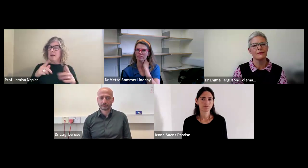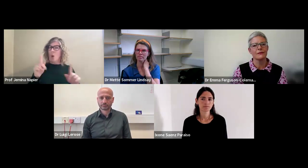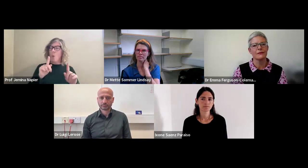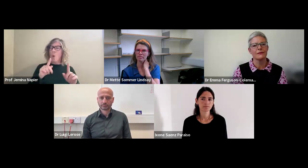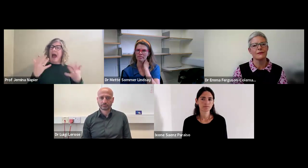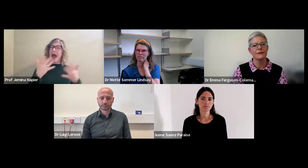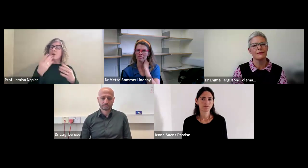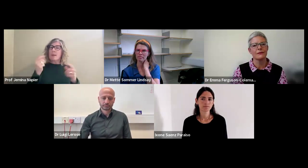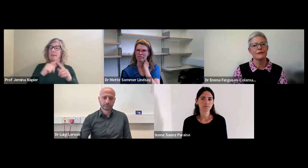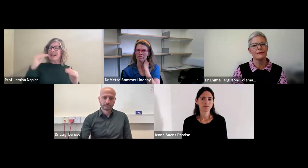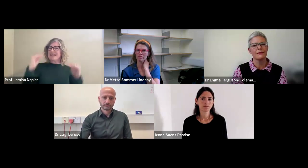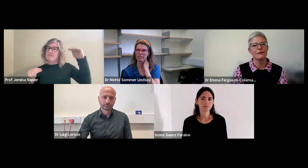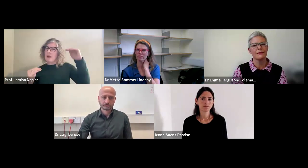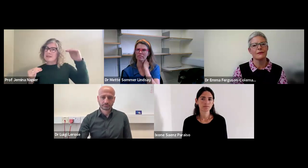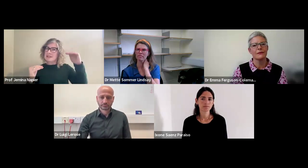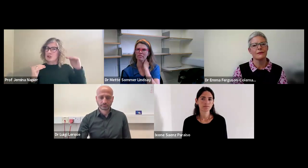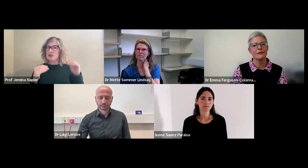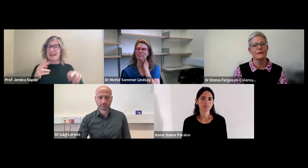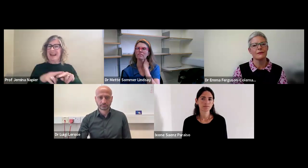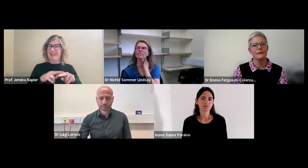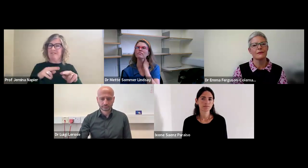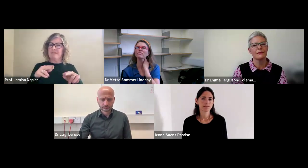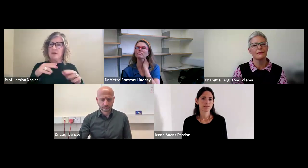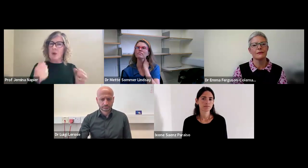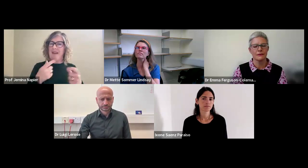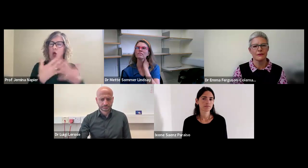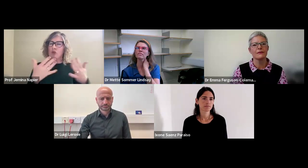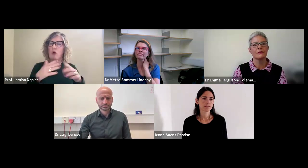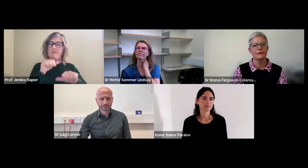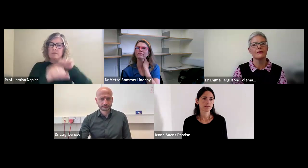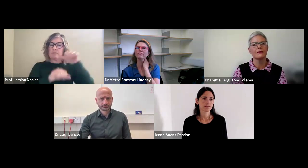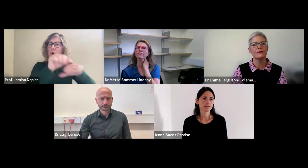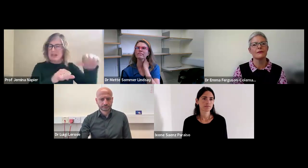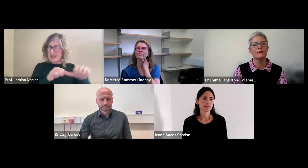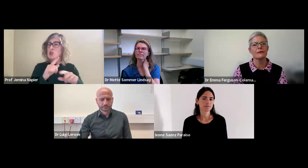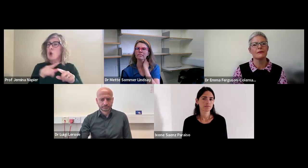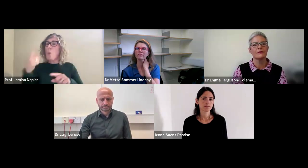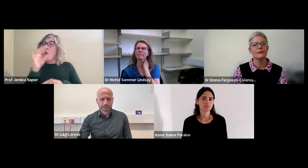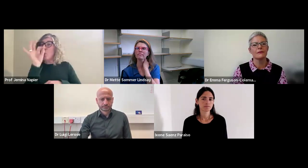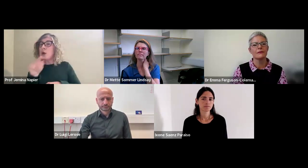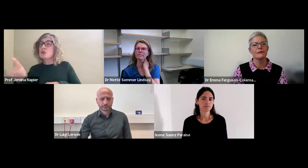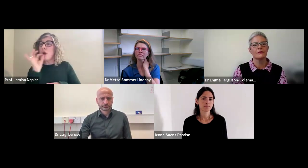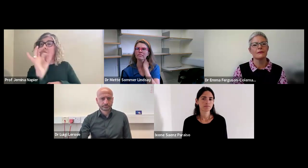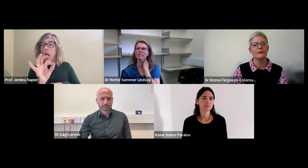lots of different strategies, how can we offset the disadvantages that people experience in these